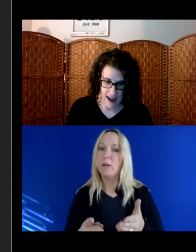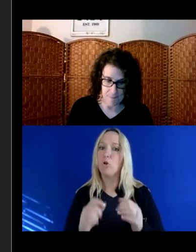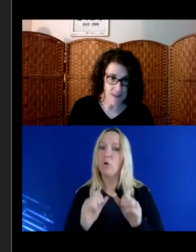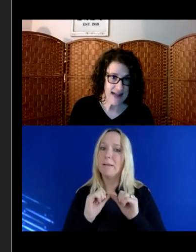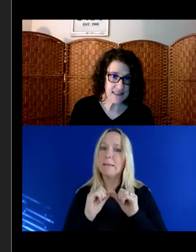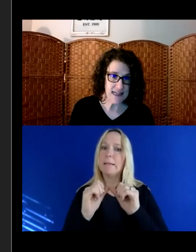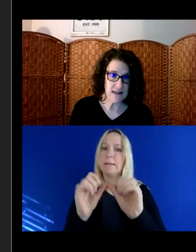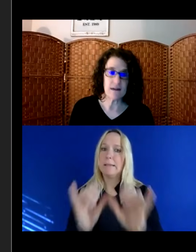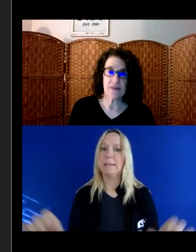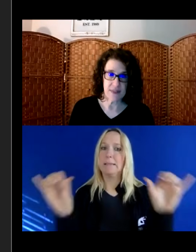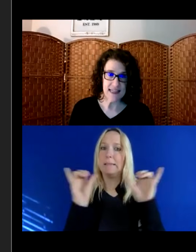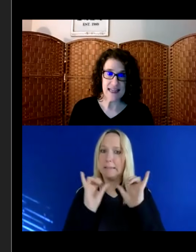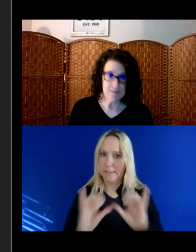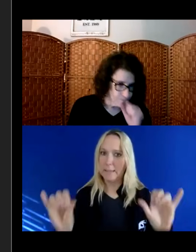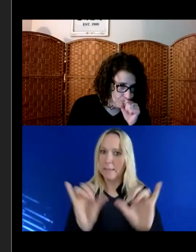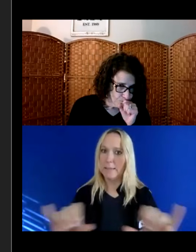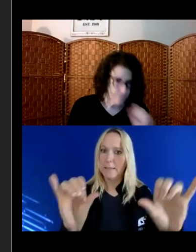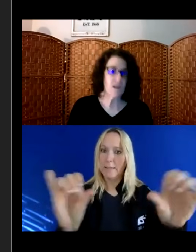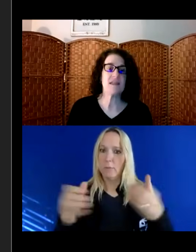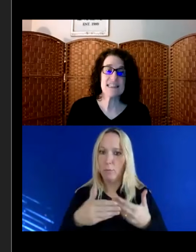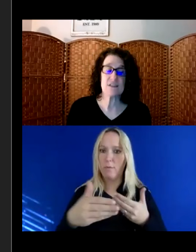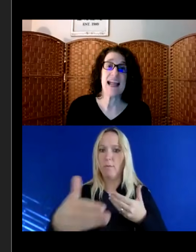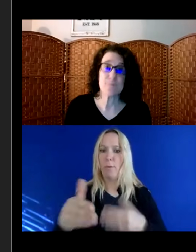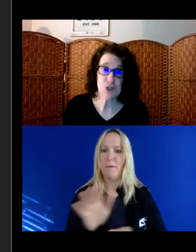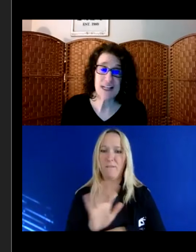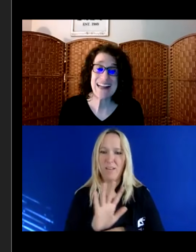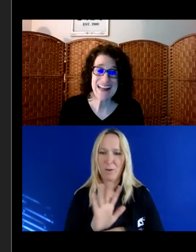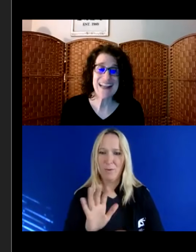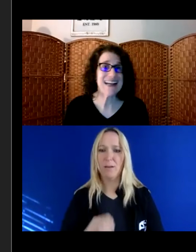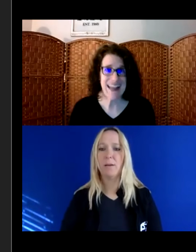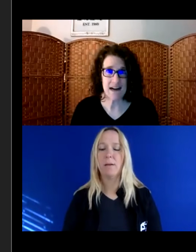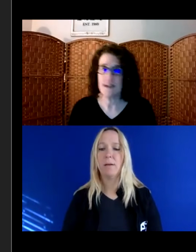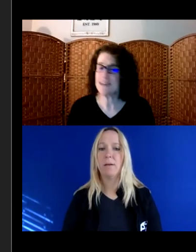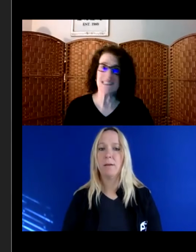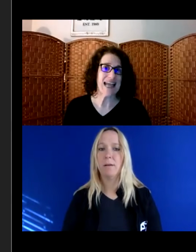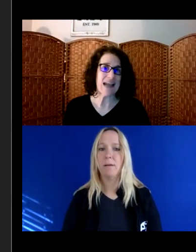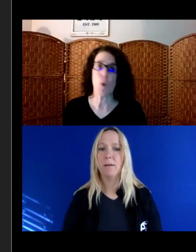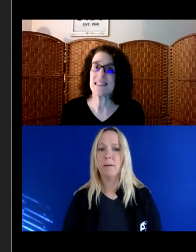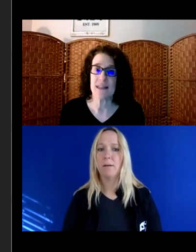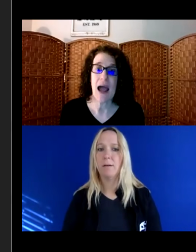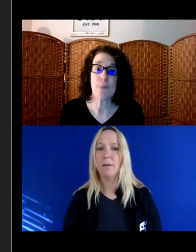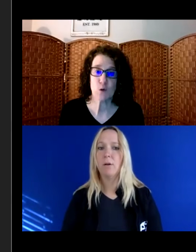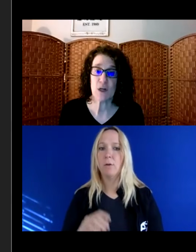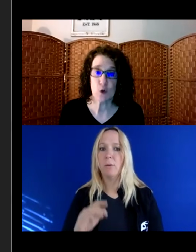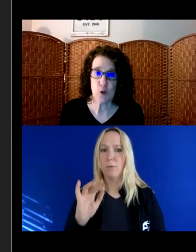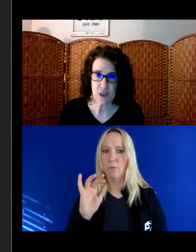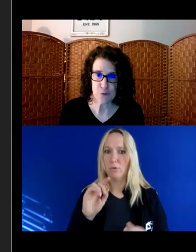I'm pasting the link to Captioning Key again. It's the same one I posted earlier.